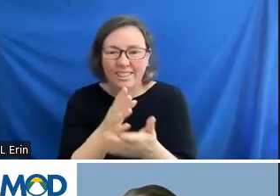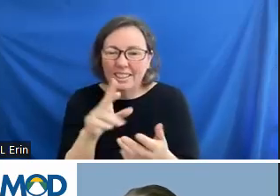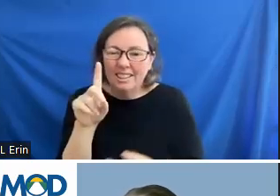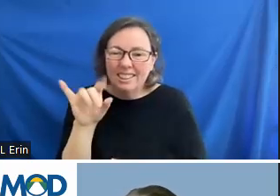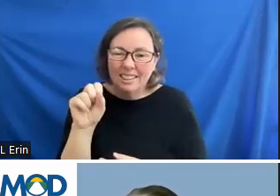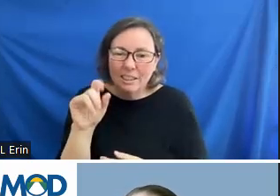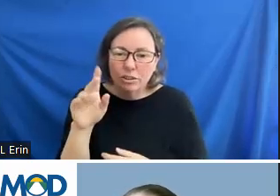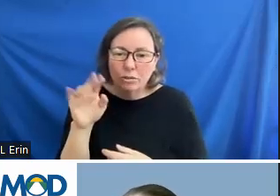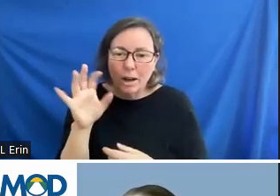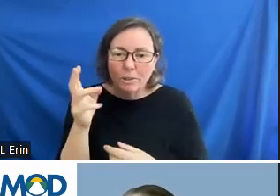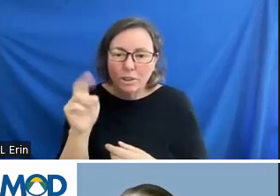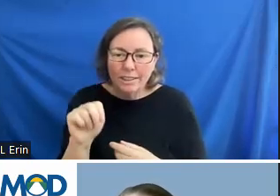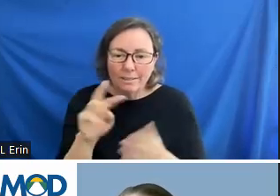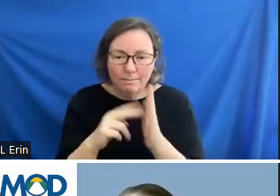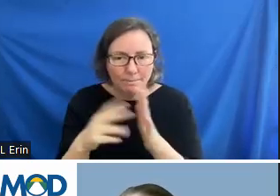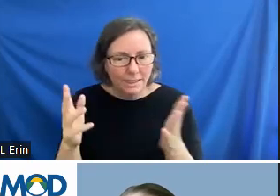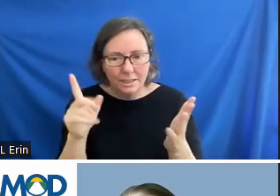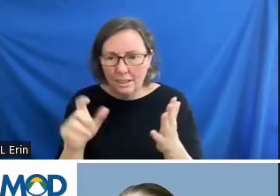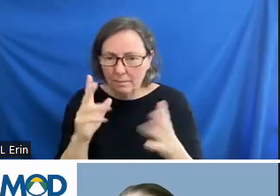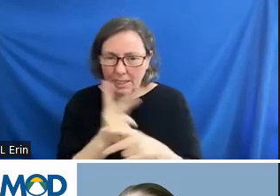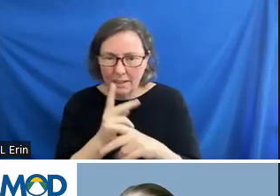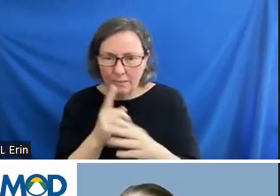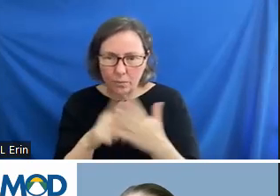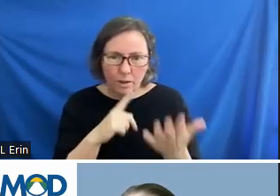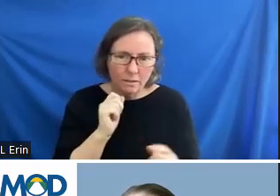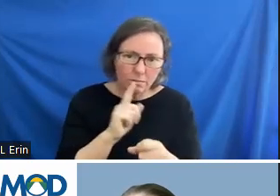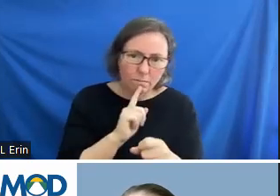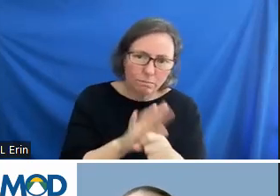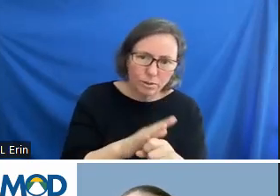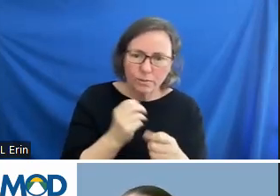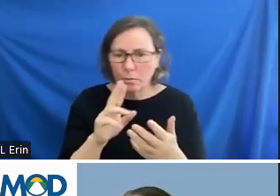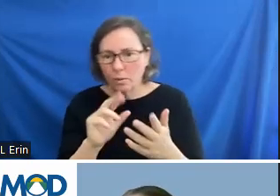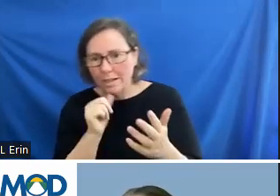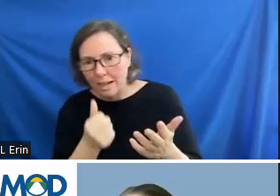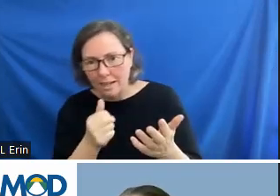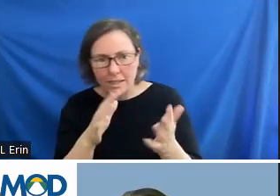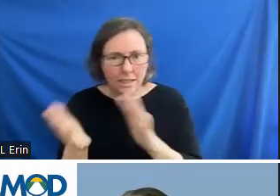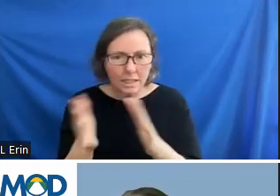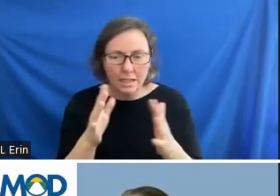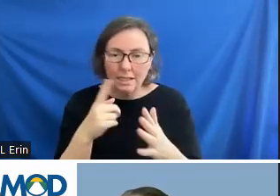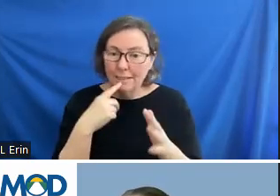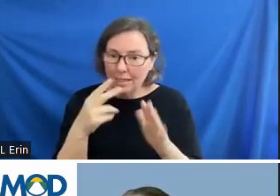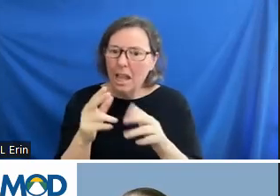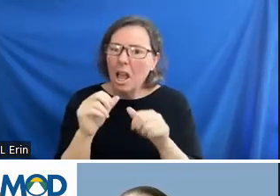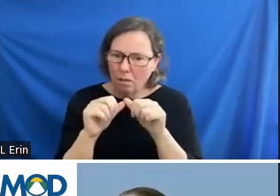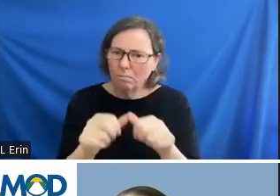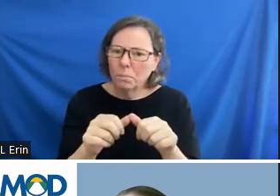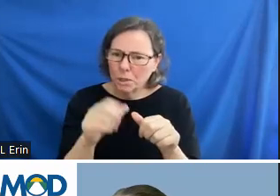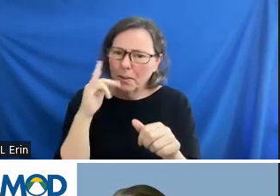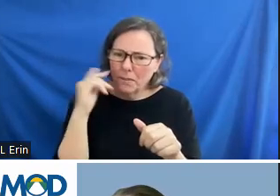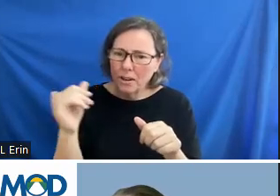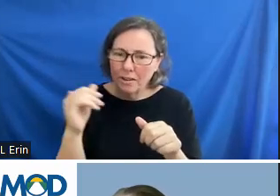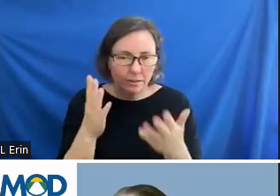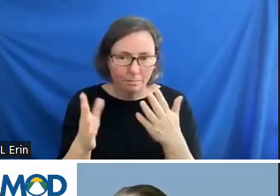and so we want to be careful about calling things permanent, when realistically, they may not be.